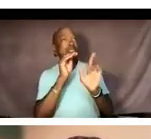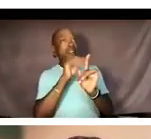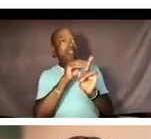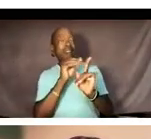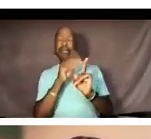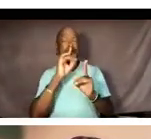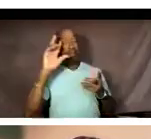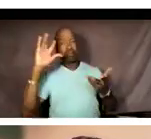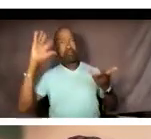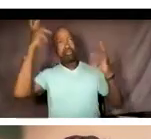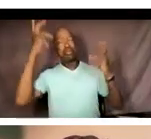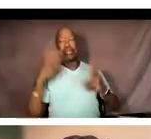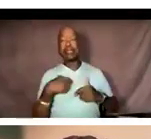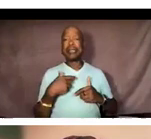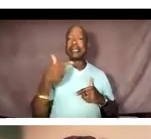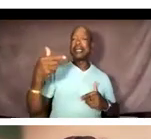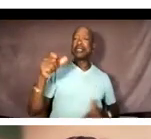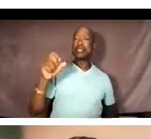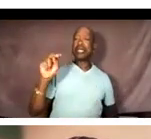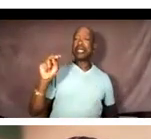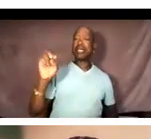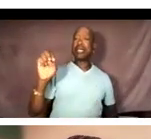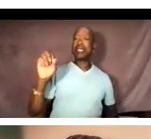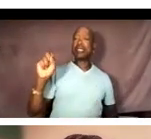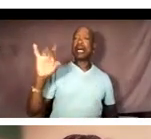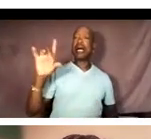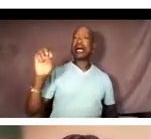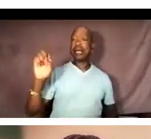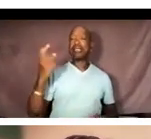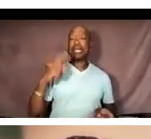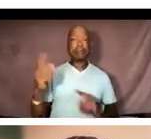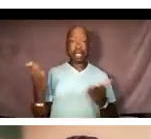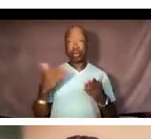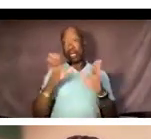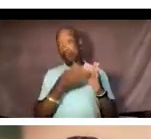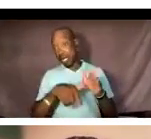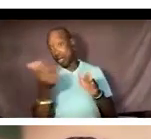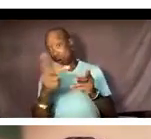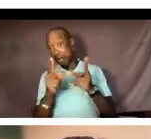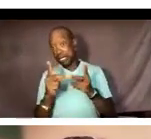happening here and abroad and in order to sustain our movements we need to like keep each other safe